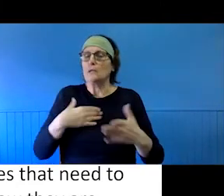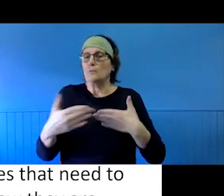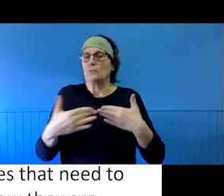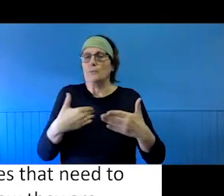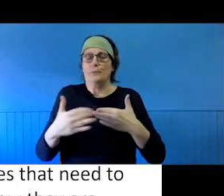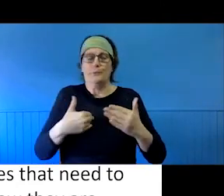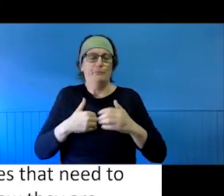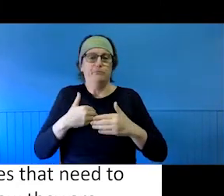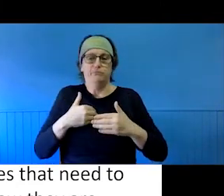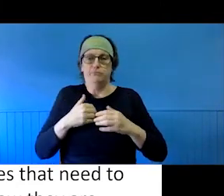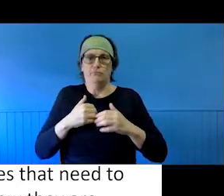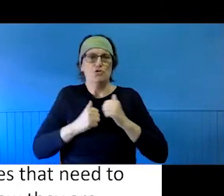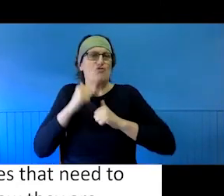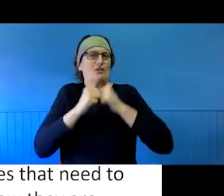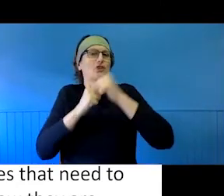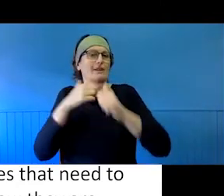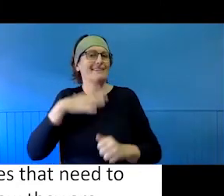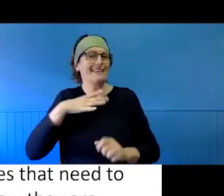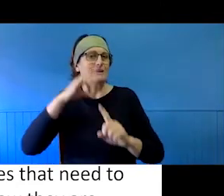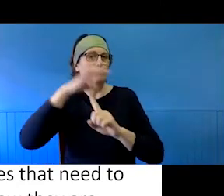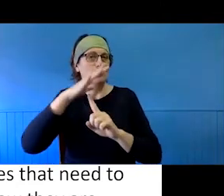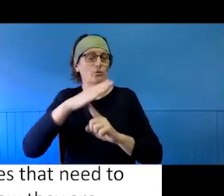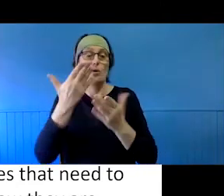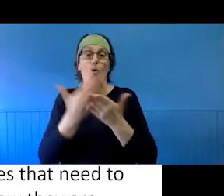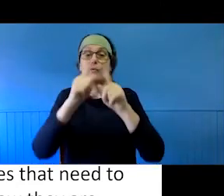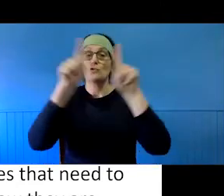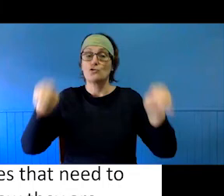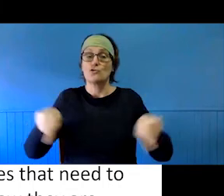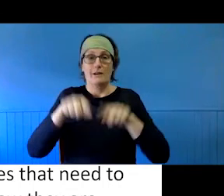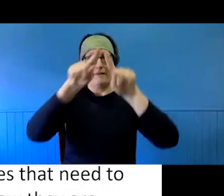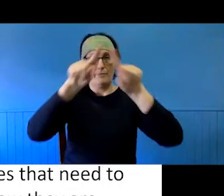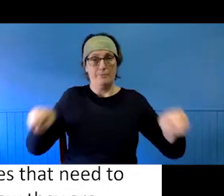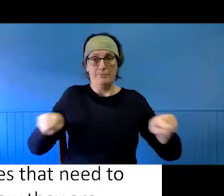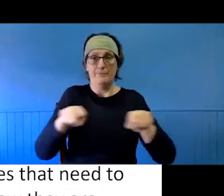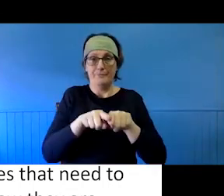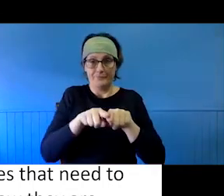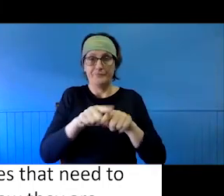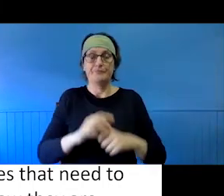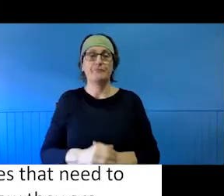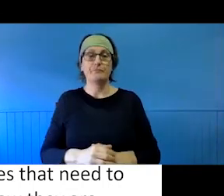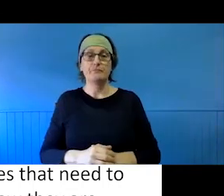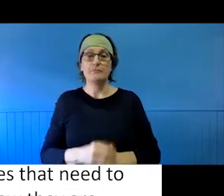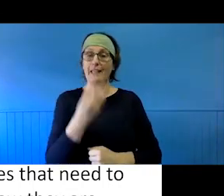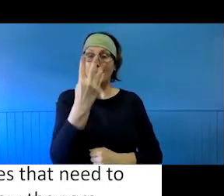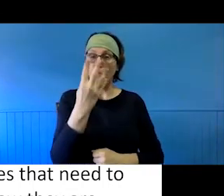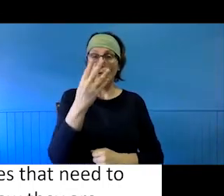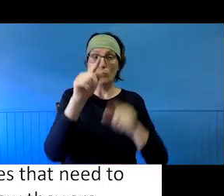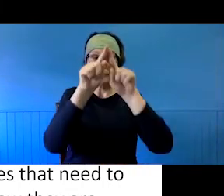On the screen here I've created a diagram that is a triangle and, within it, there's four triangles.